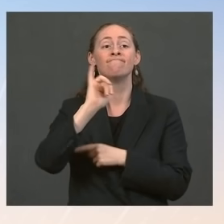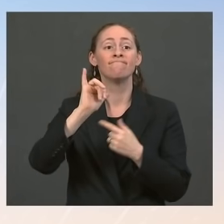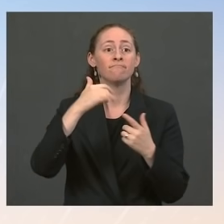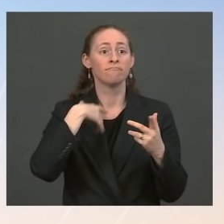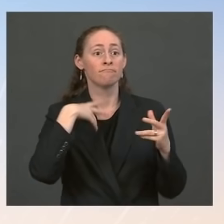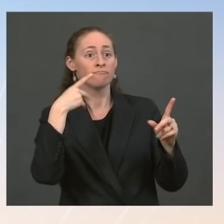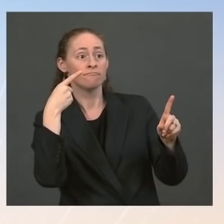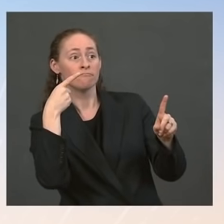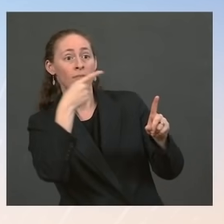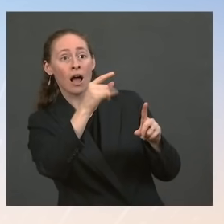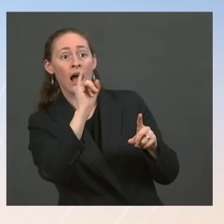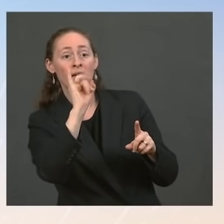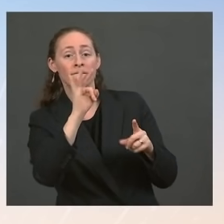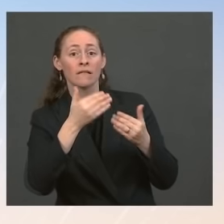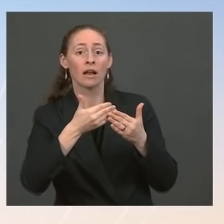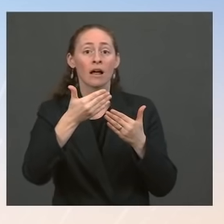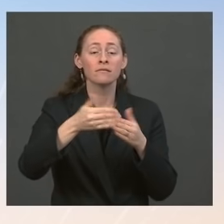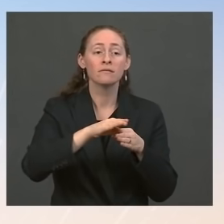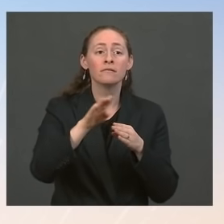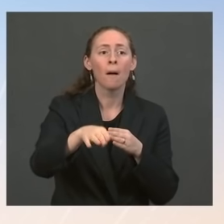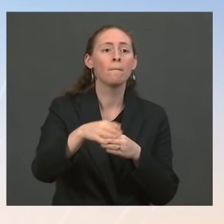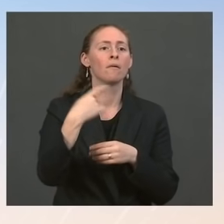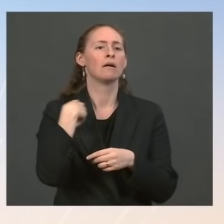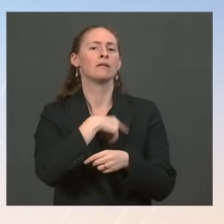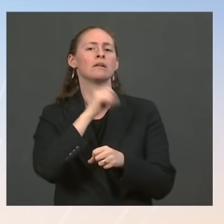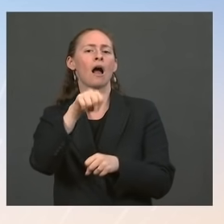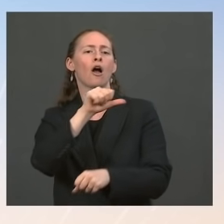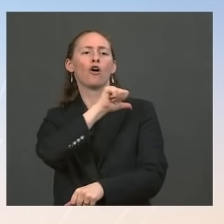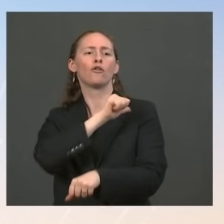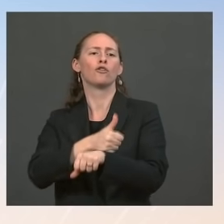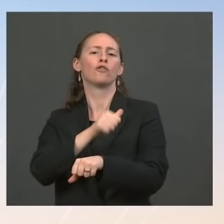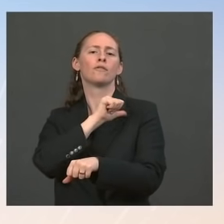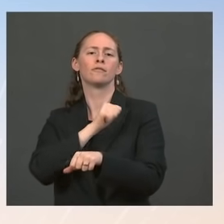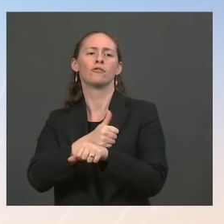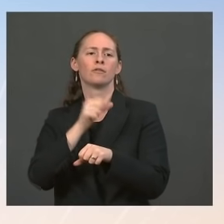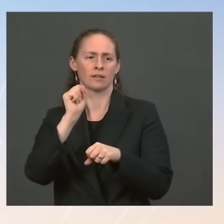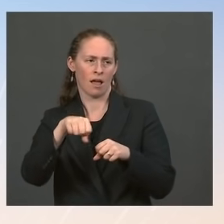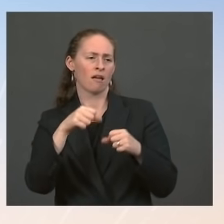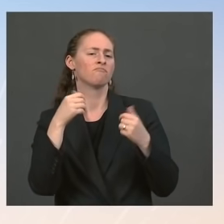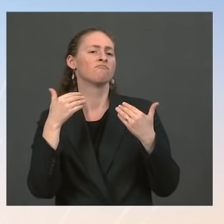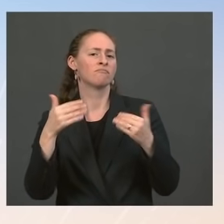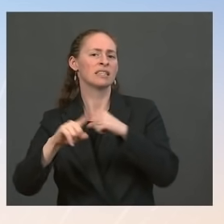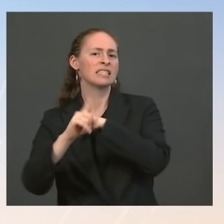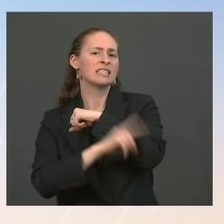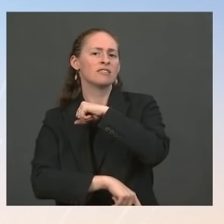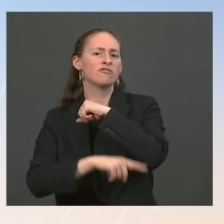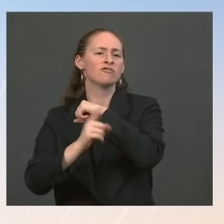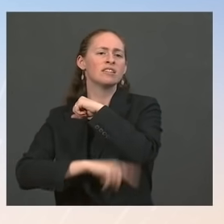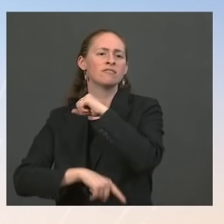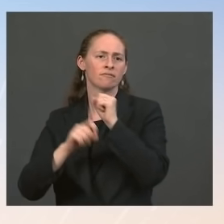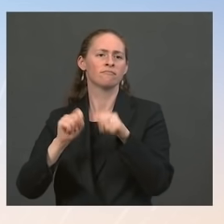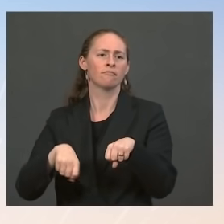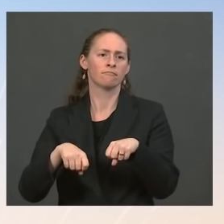It gives us the authority to do exactly that. I would also note that we are continuing to provide substantial humanitarian assistance to Ethiopia,